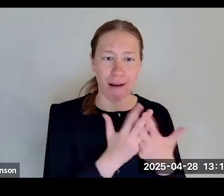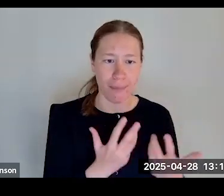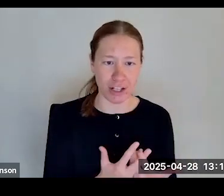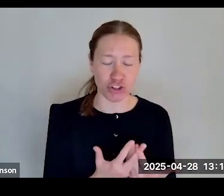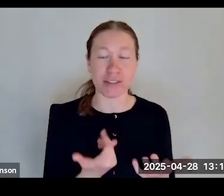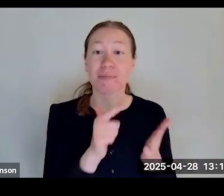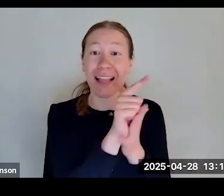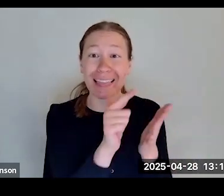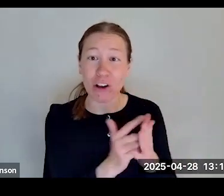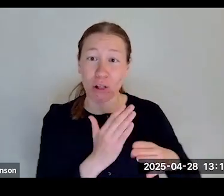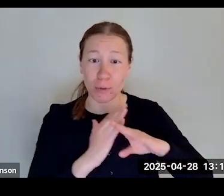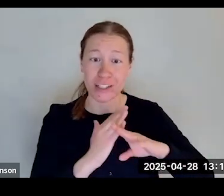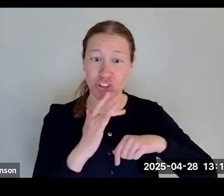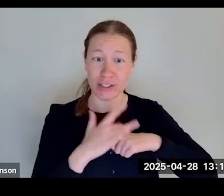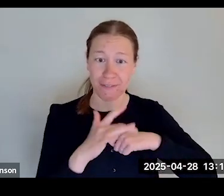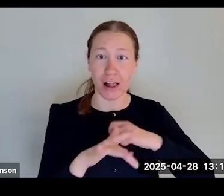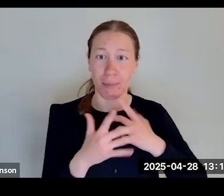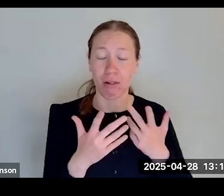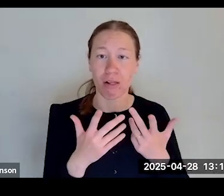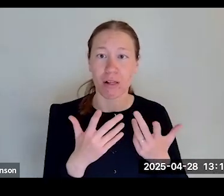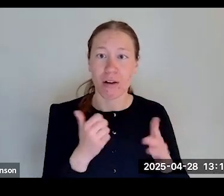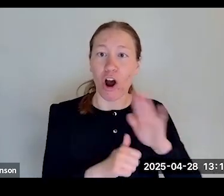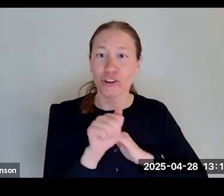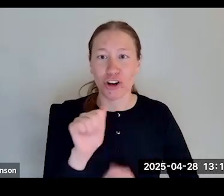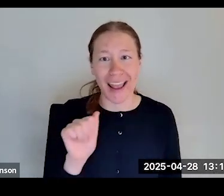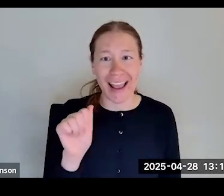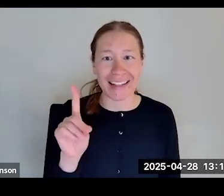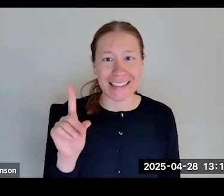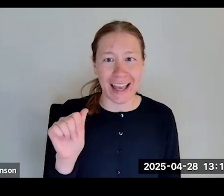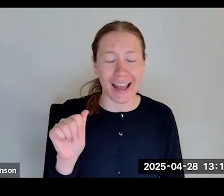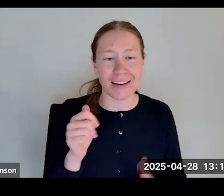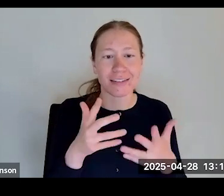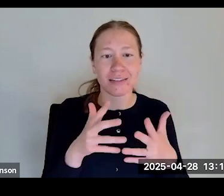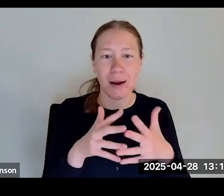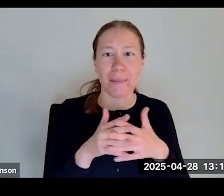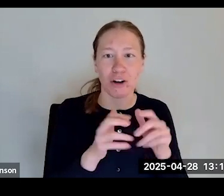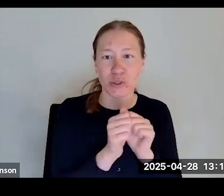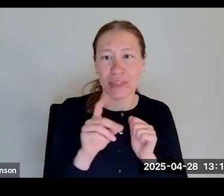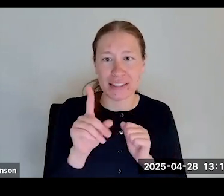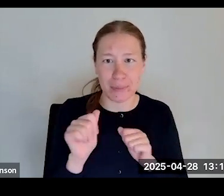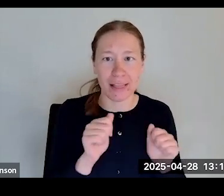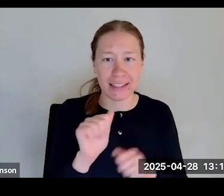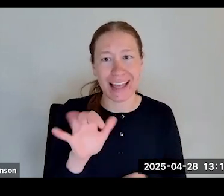as specified in the Americans with Disabilities Act or the ADA, a reduction of stress